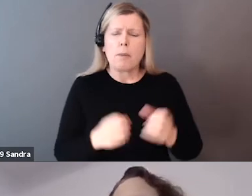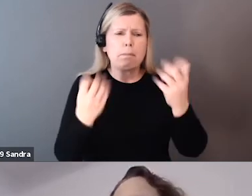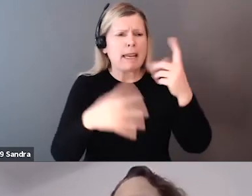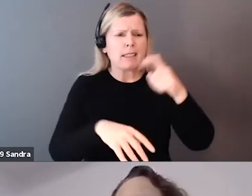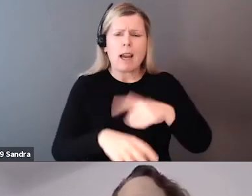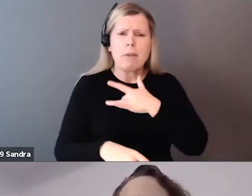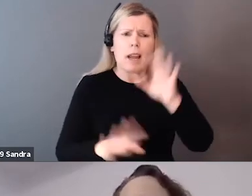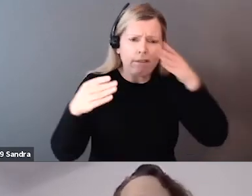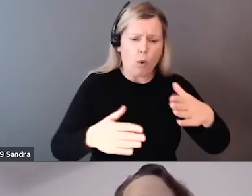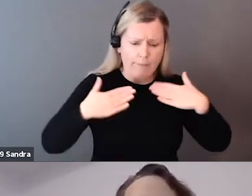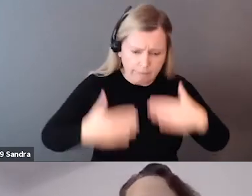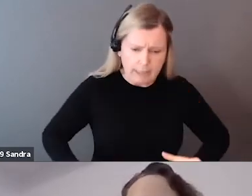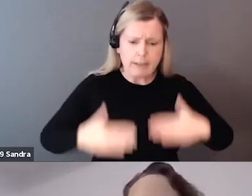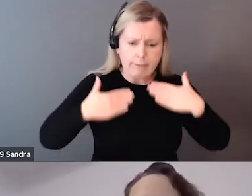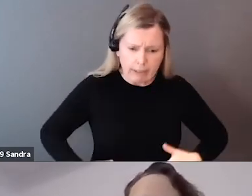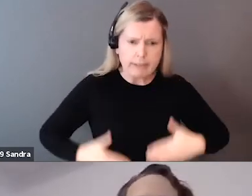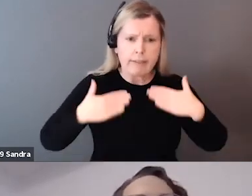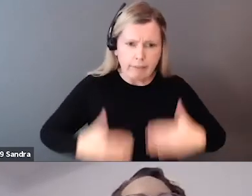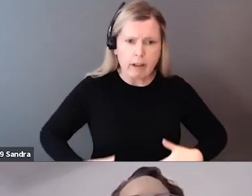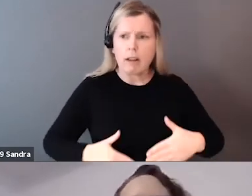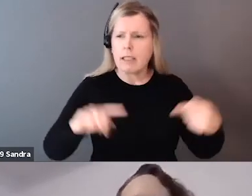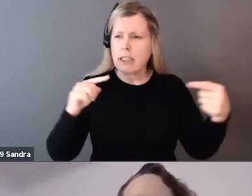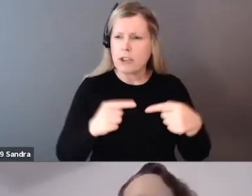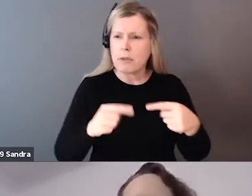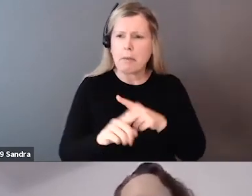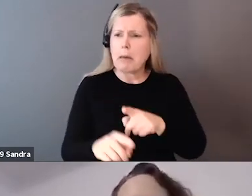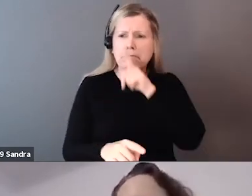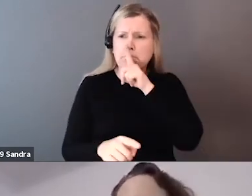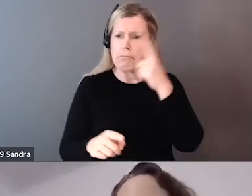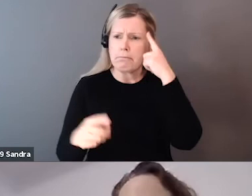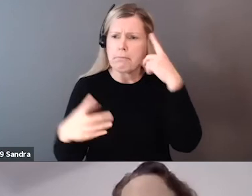look at the functional abilities forms, they ask questions like how much weight can this person